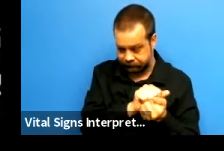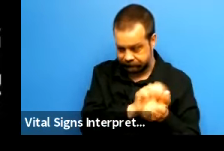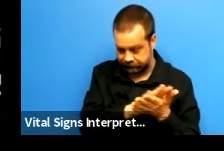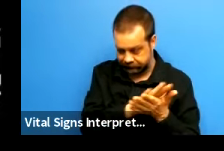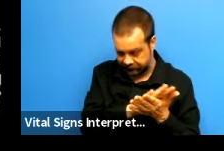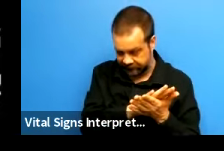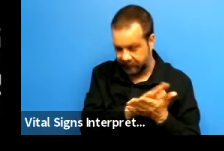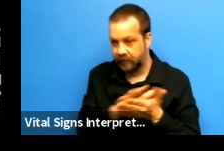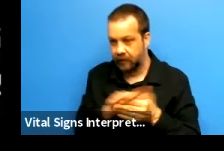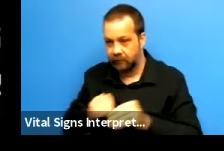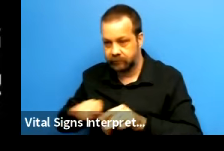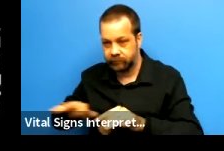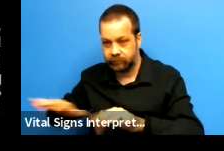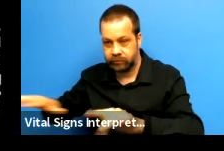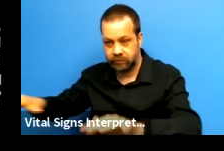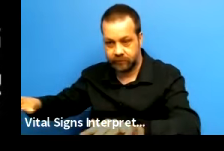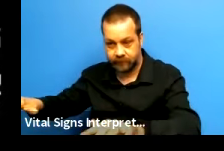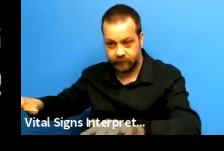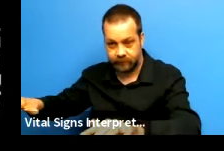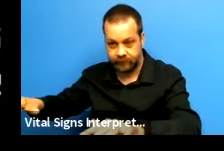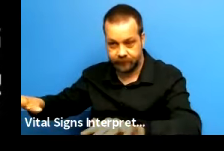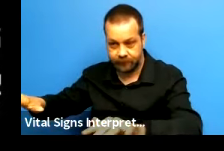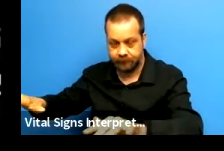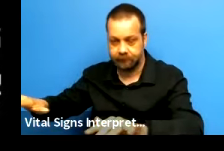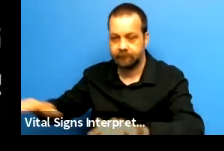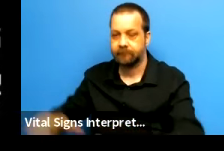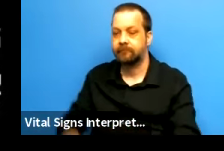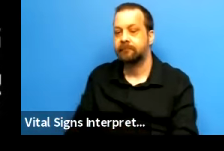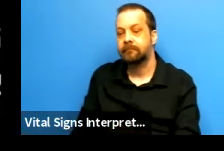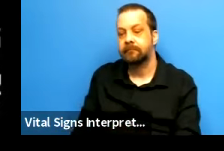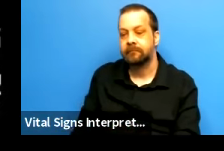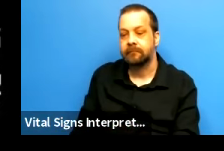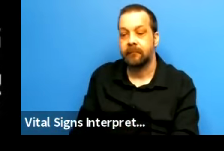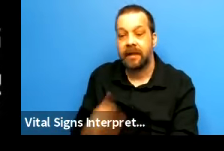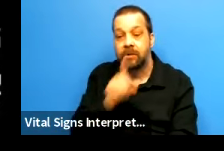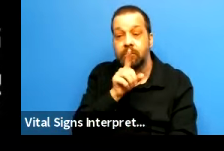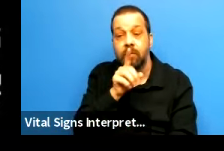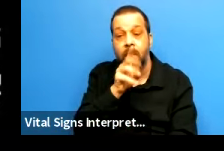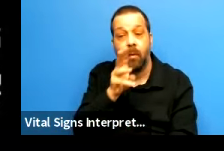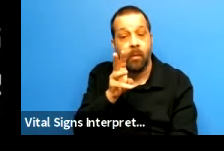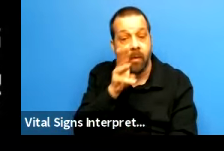Also make sure that the safety and functionality of the water system is intact.